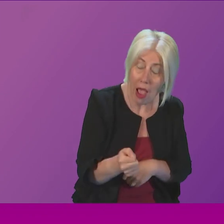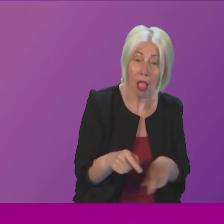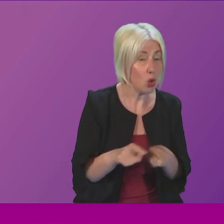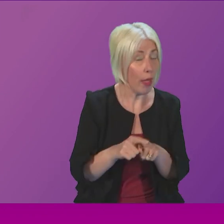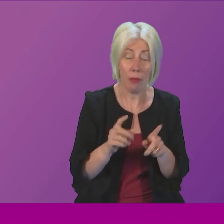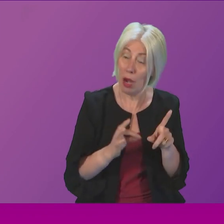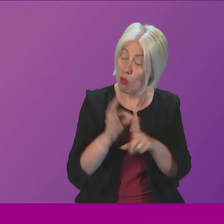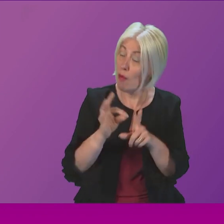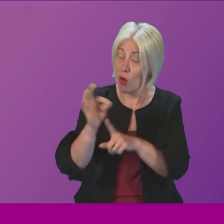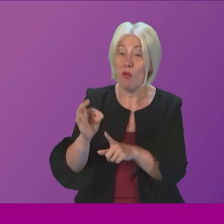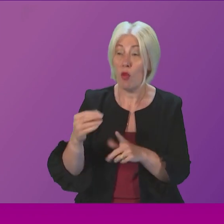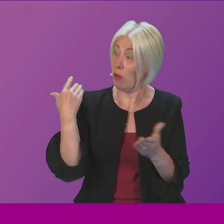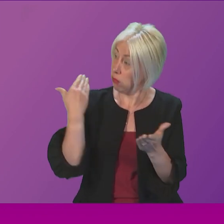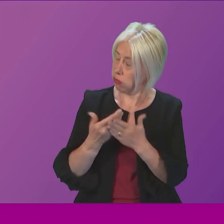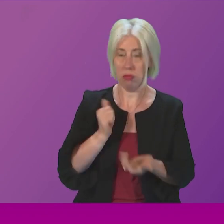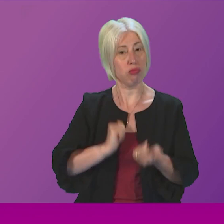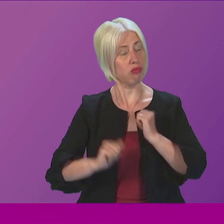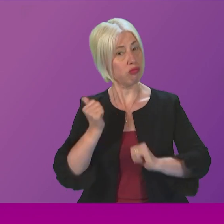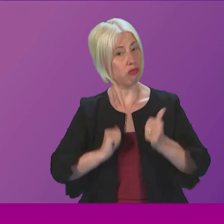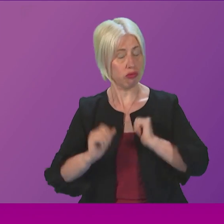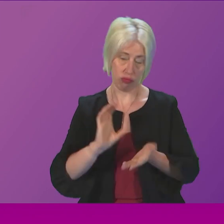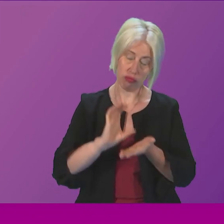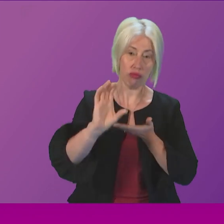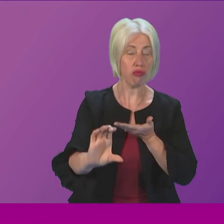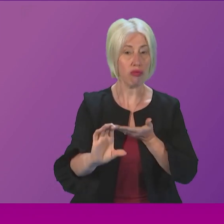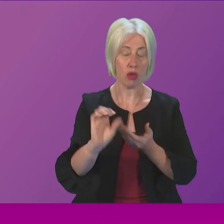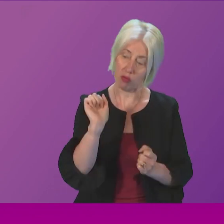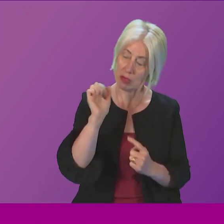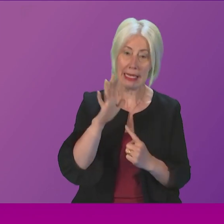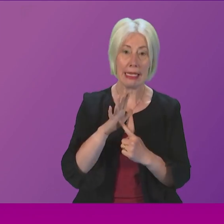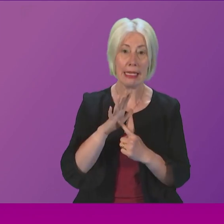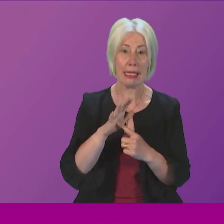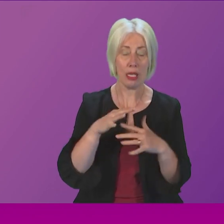We have a proud track record of investing in capital infrastructure in Scotland and